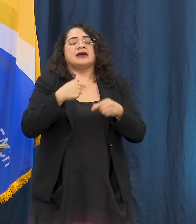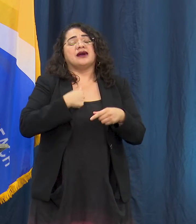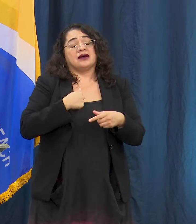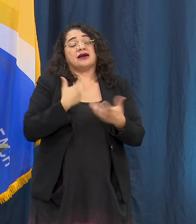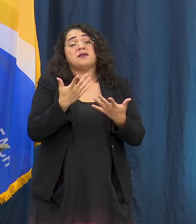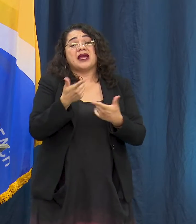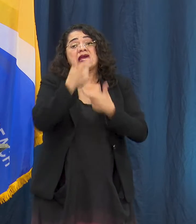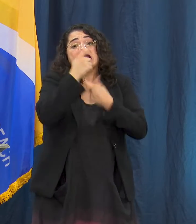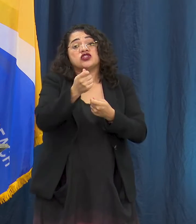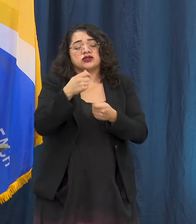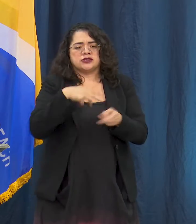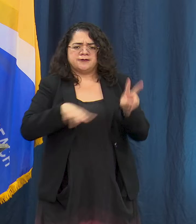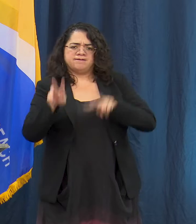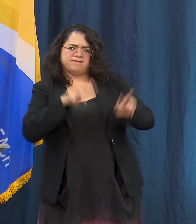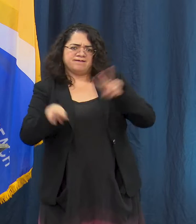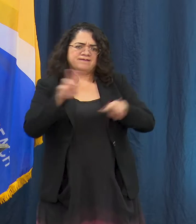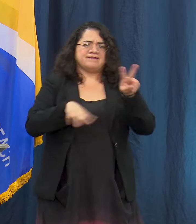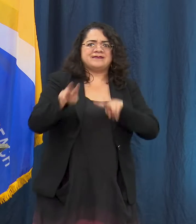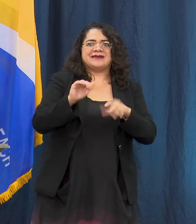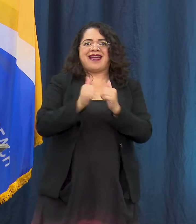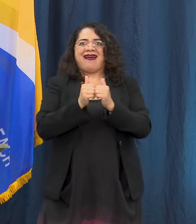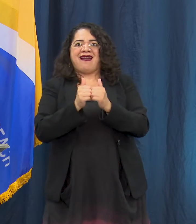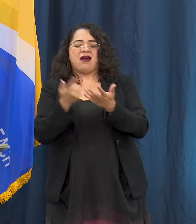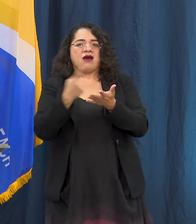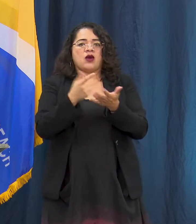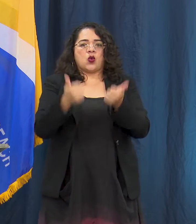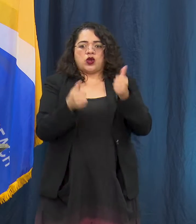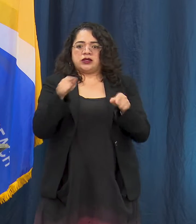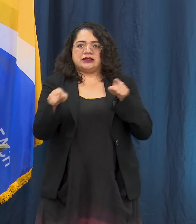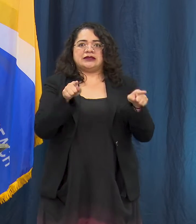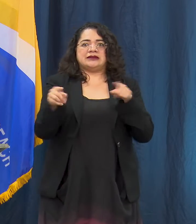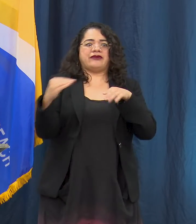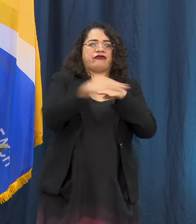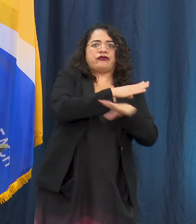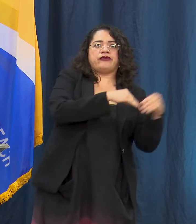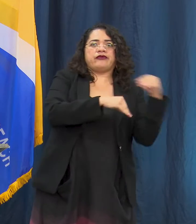understand how we can address that. While COVID-19 is very contagious, all the